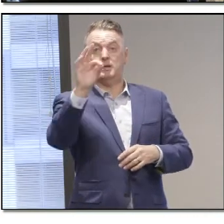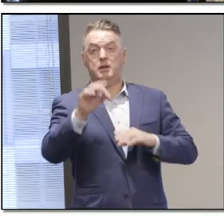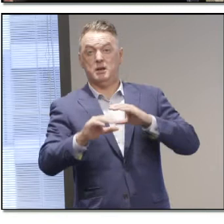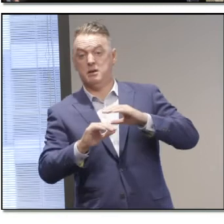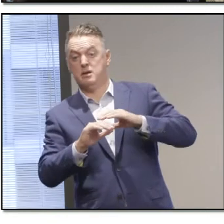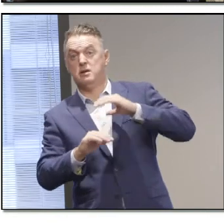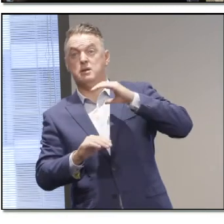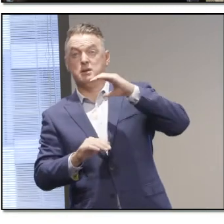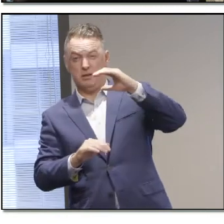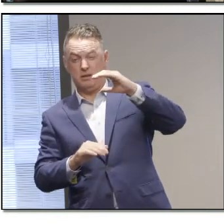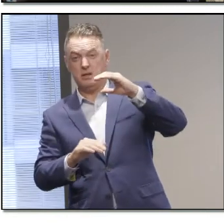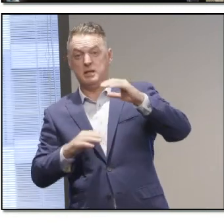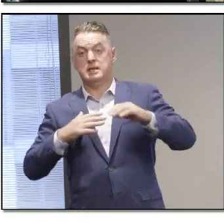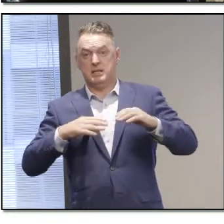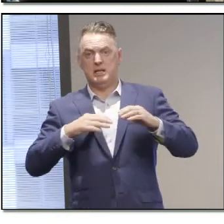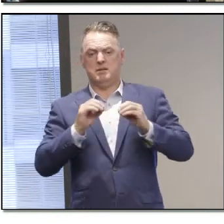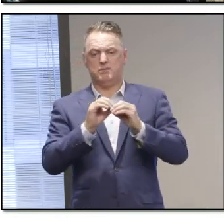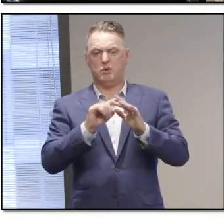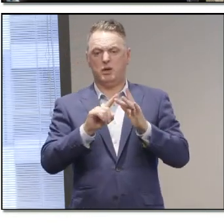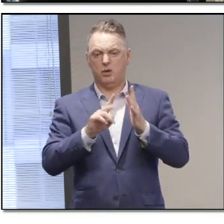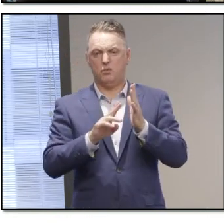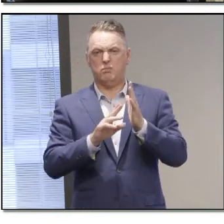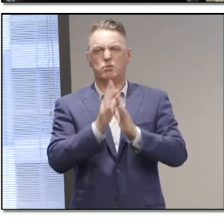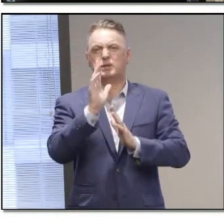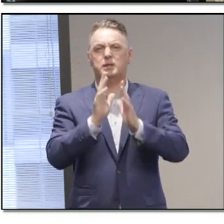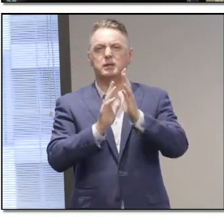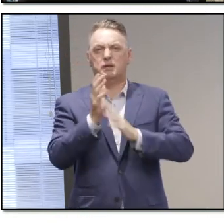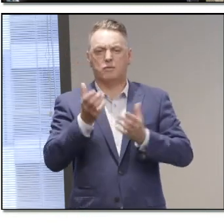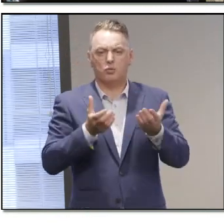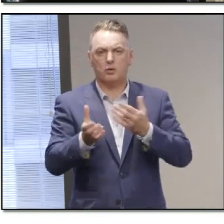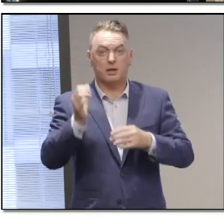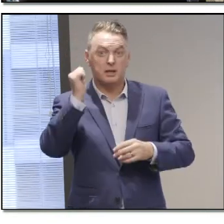on biomass burning for heating and cooking, which is staggering.